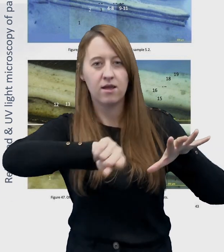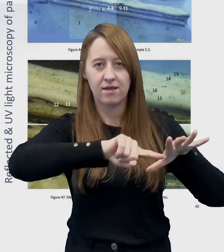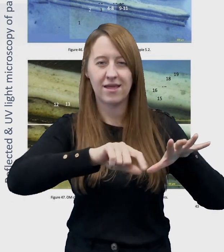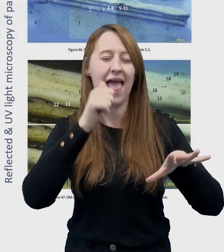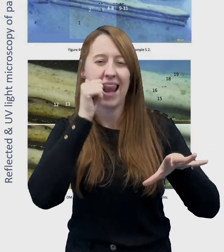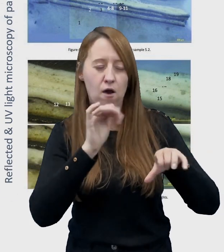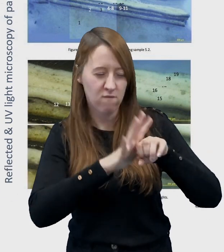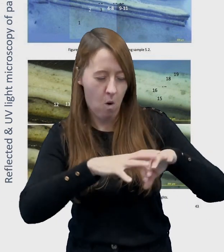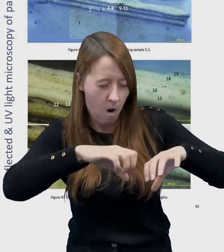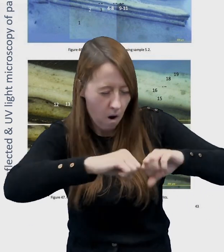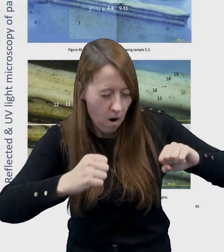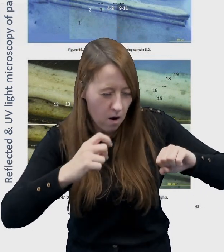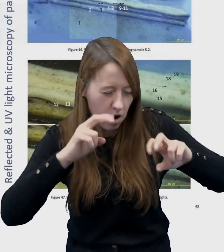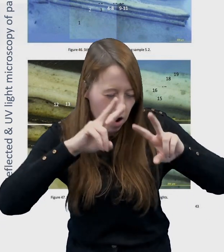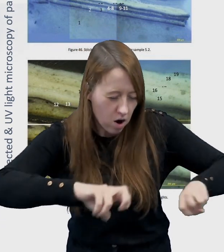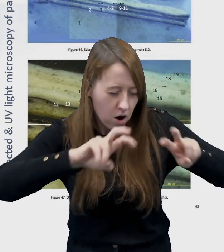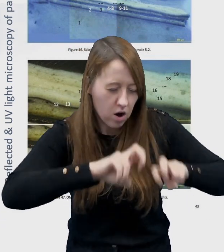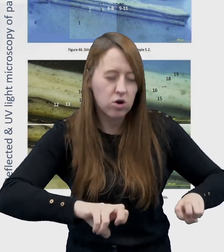They also did Attenuated Total Reflectance